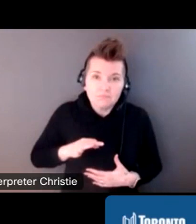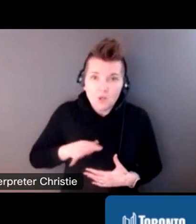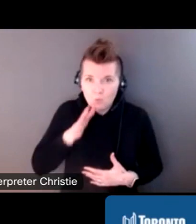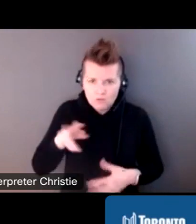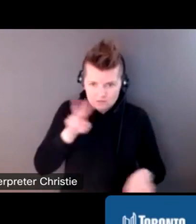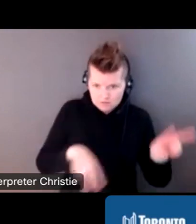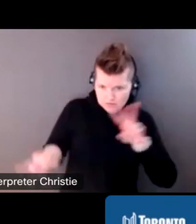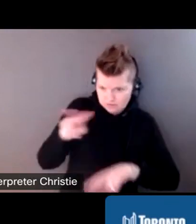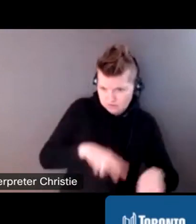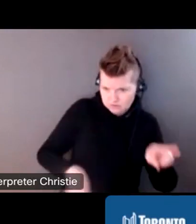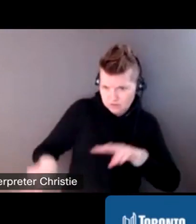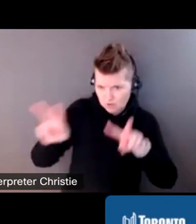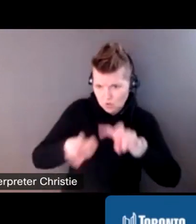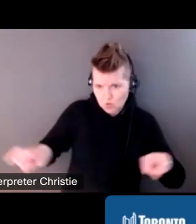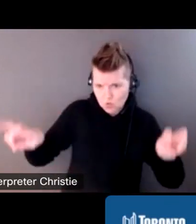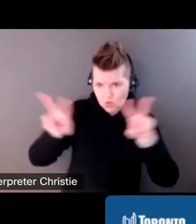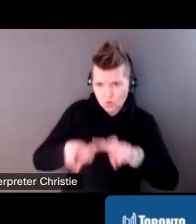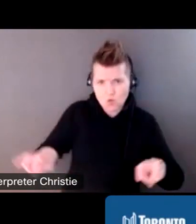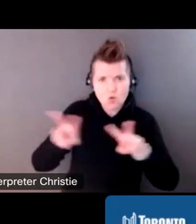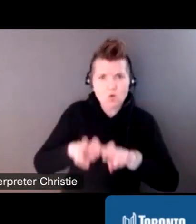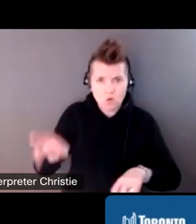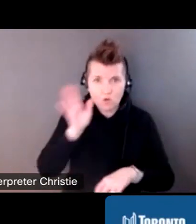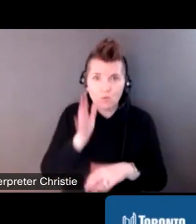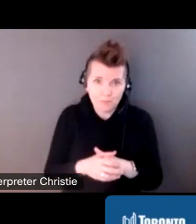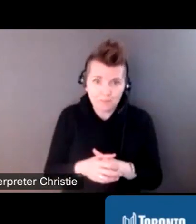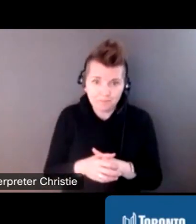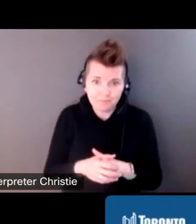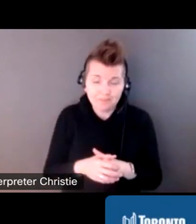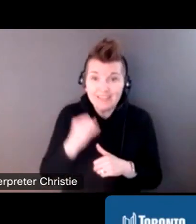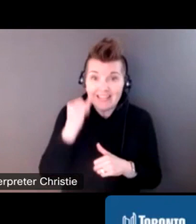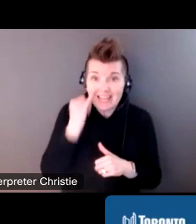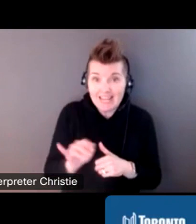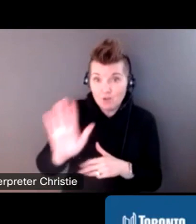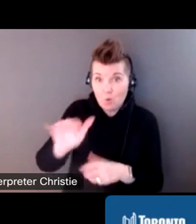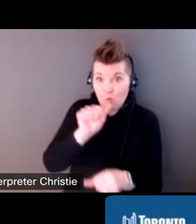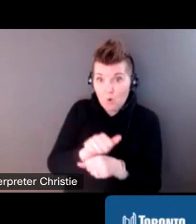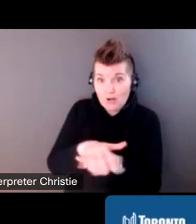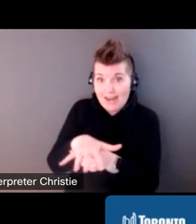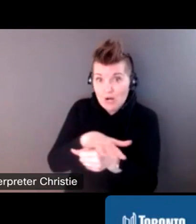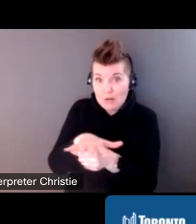at if there are opportunities to shave off some of that work zone to accommodate any